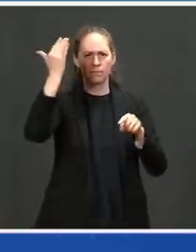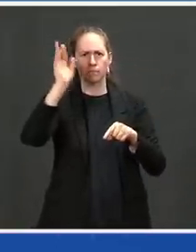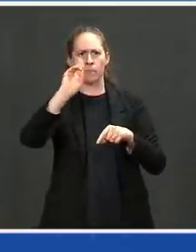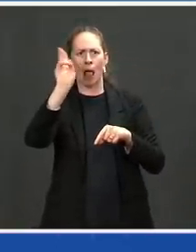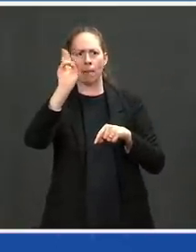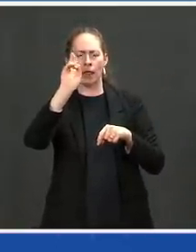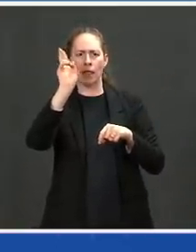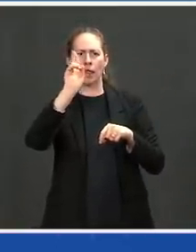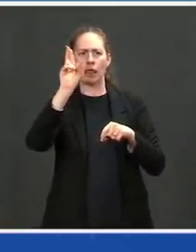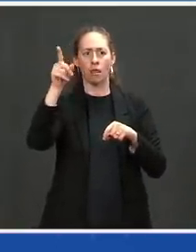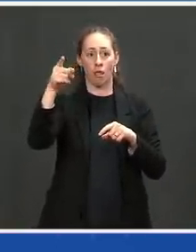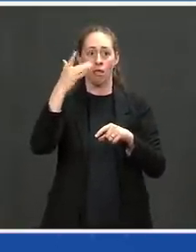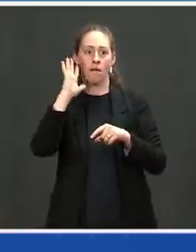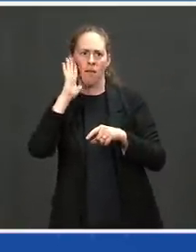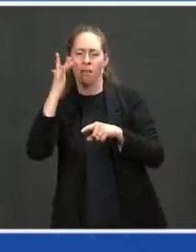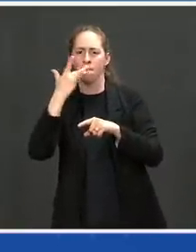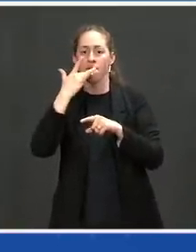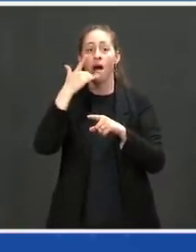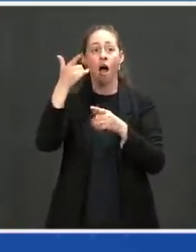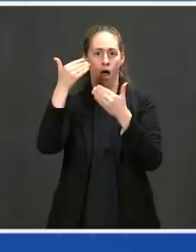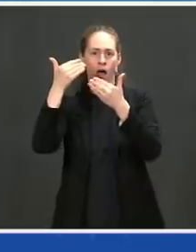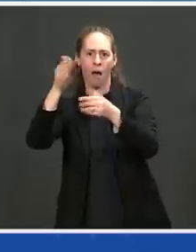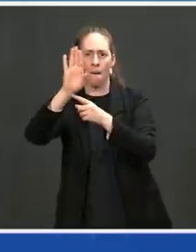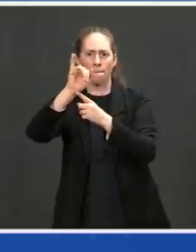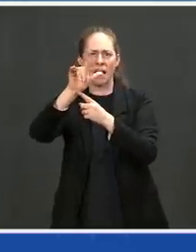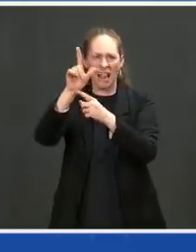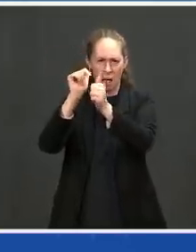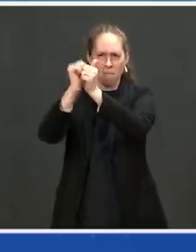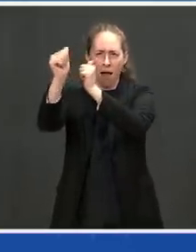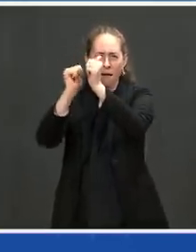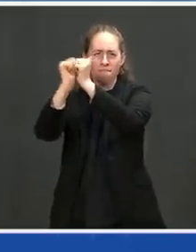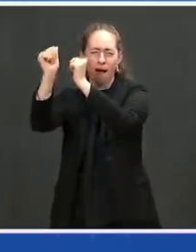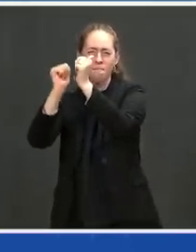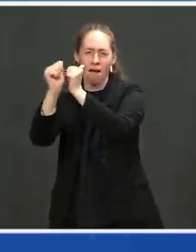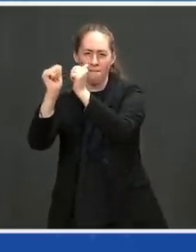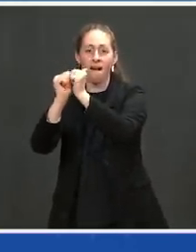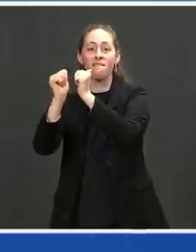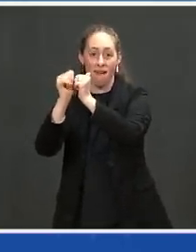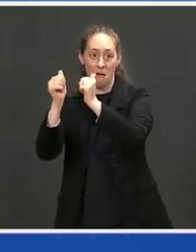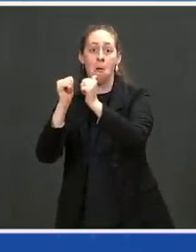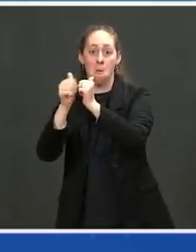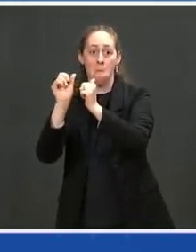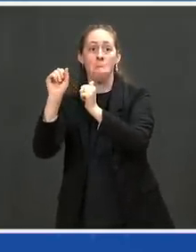trying to restrict voting rights. Chuck Schumer is calling it an "existential threat" to democracy.